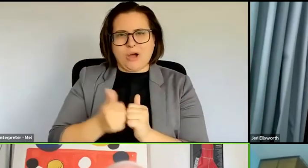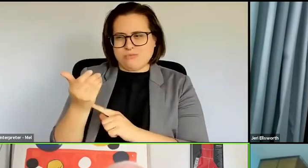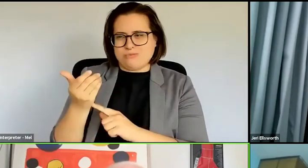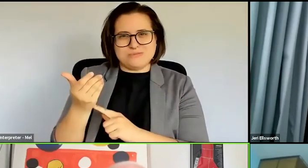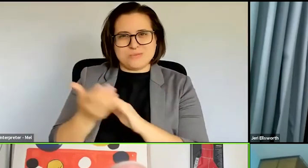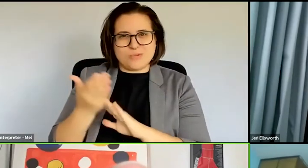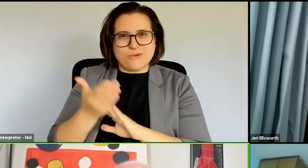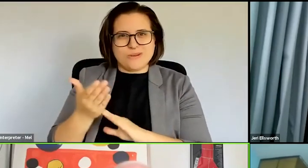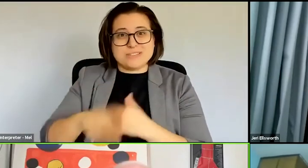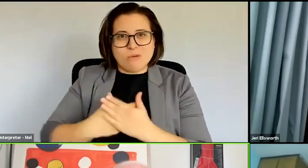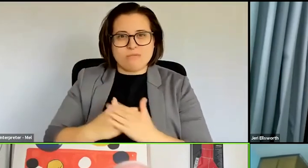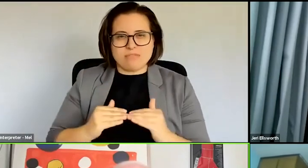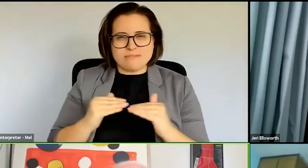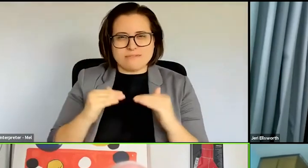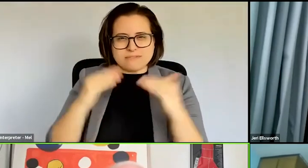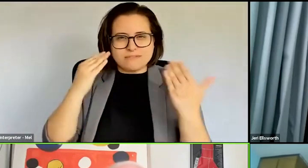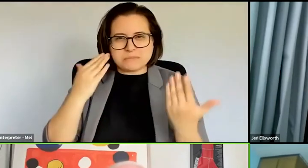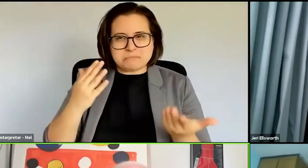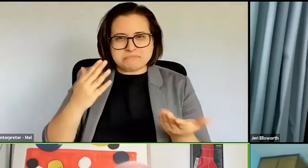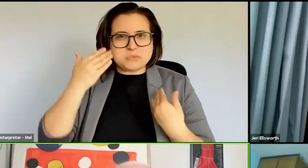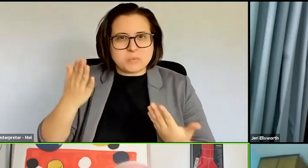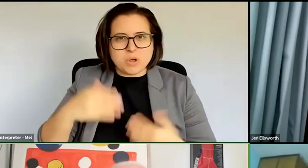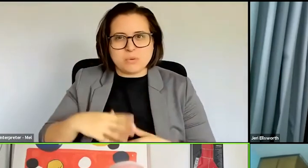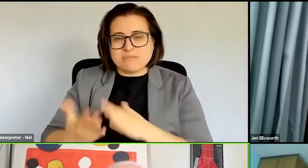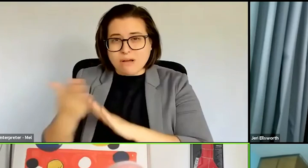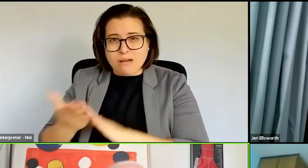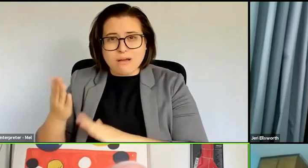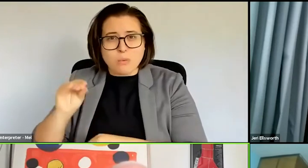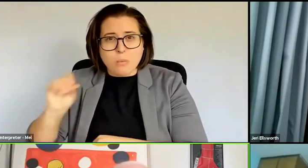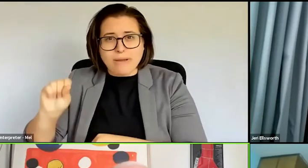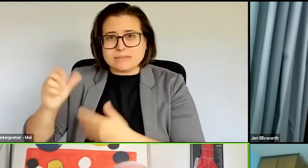levels. You don't understand how the operating system is working, you don't understand the RF,